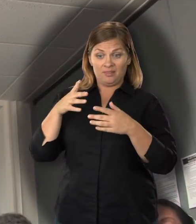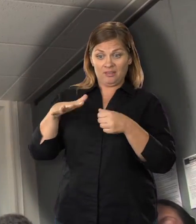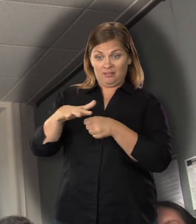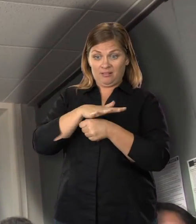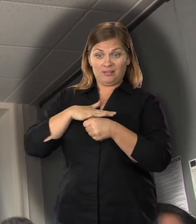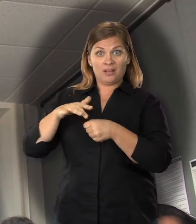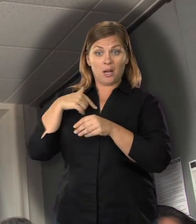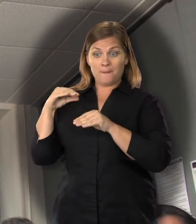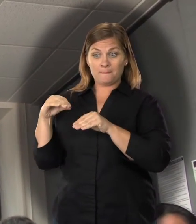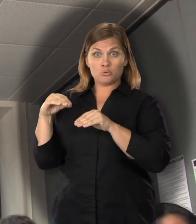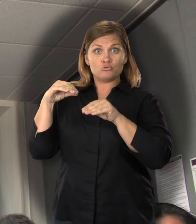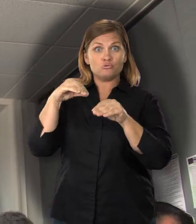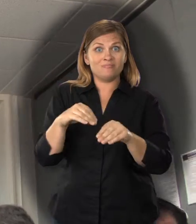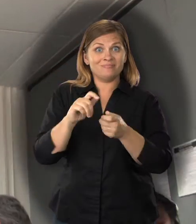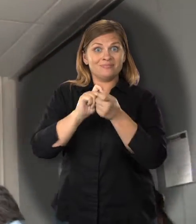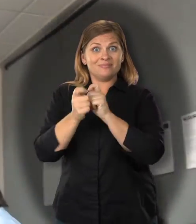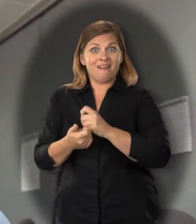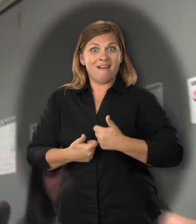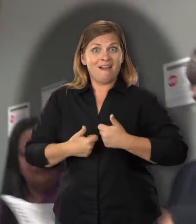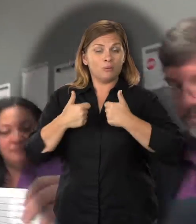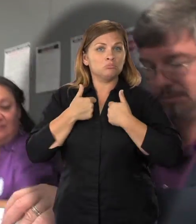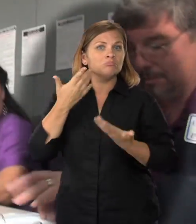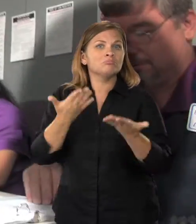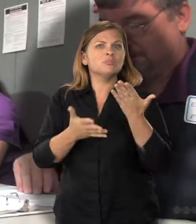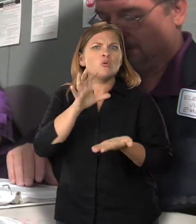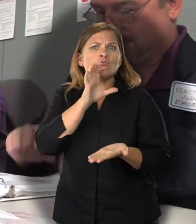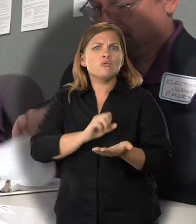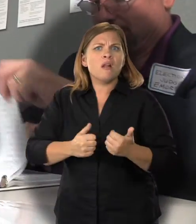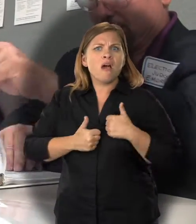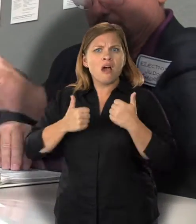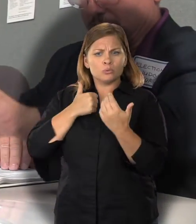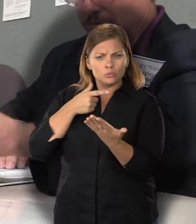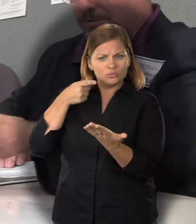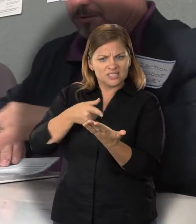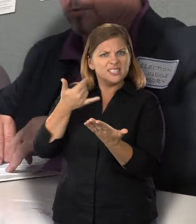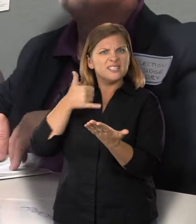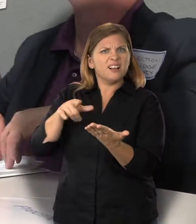and happen to still be in the same precinct and were registered to vote at your old address